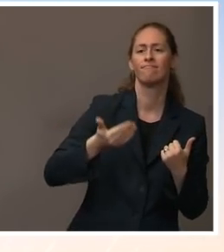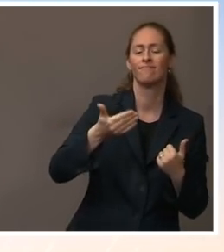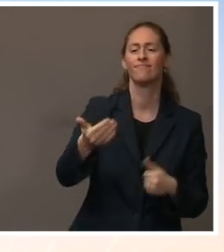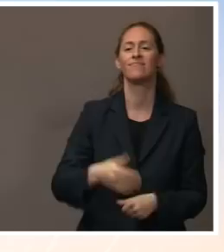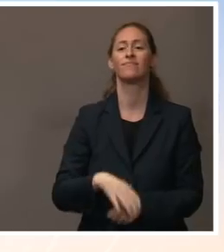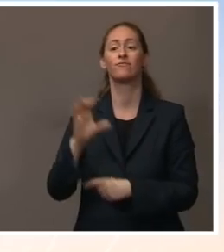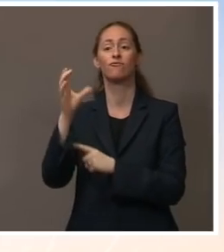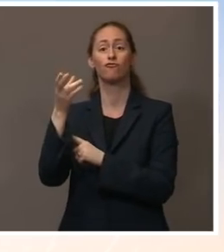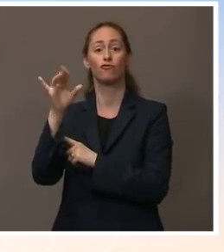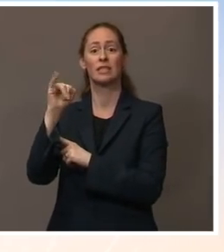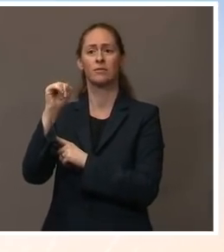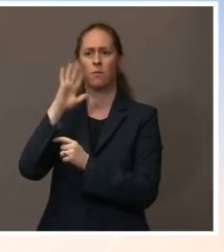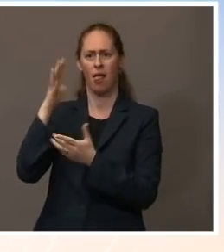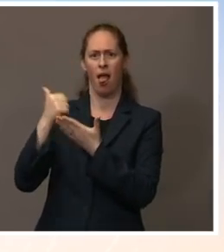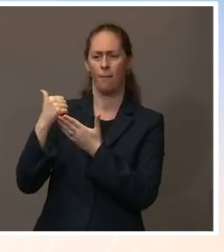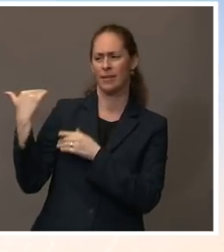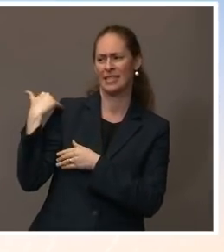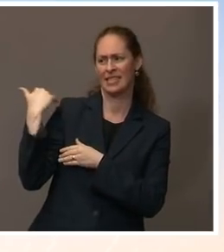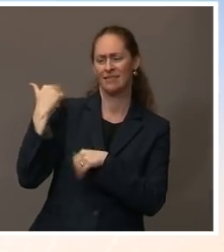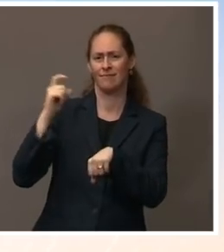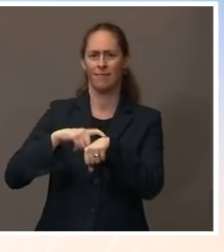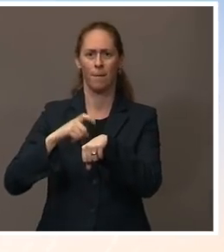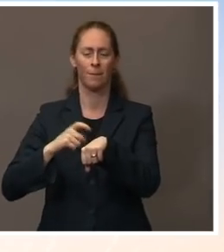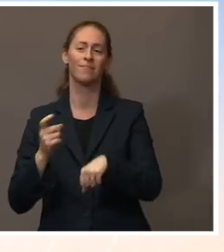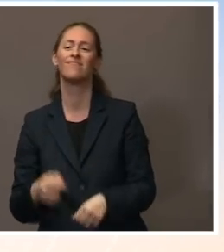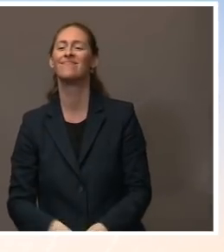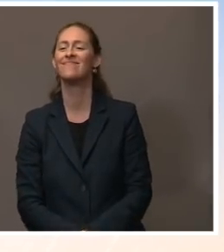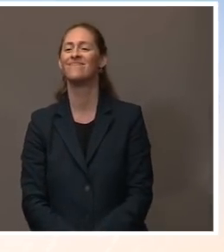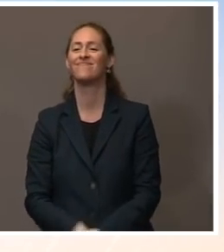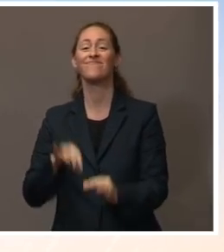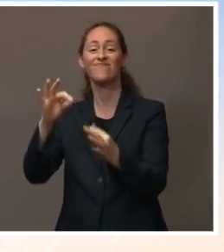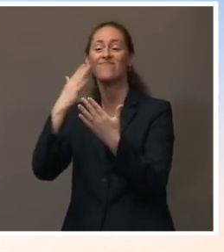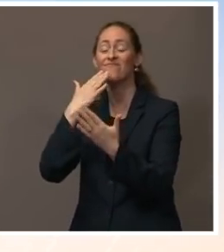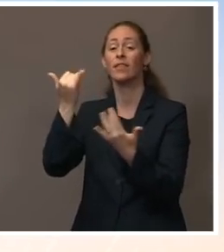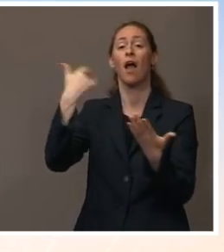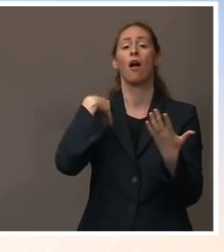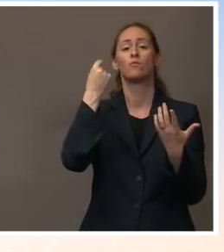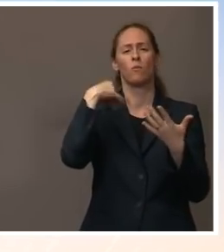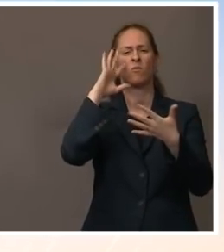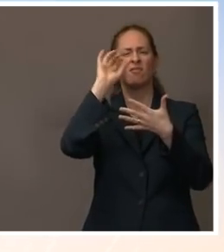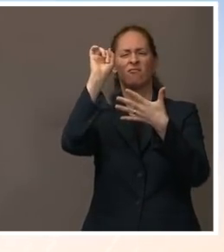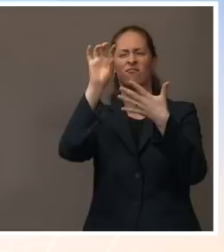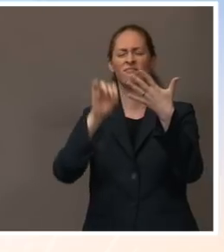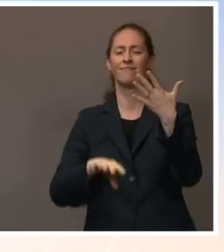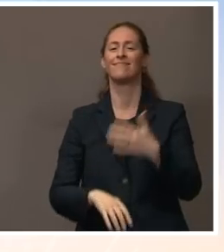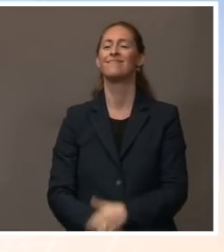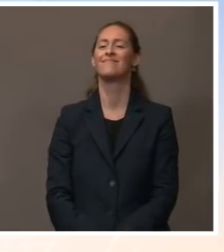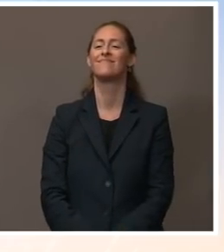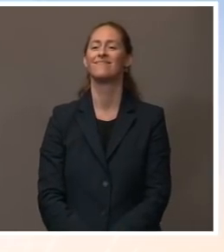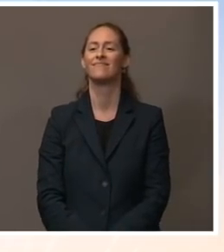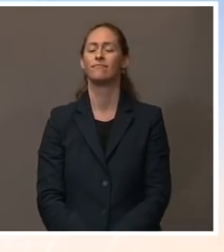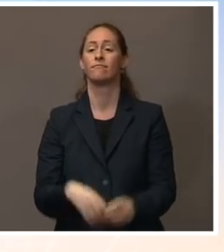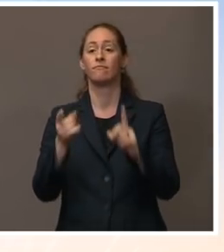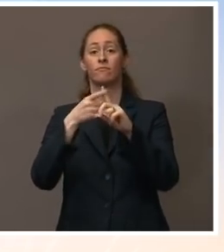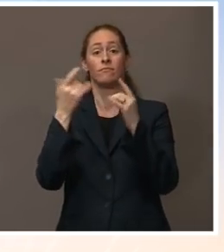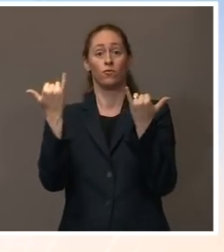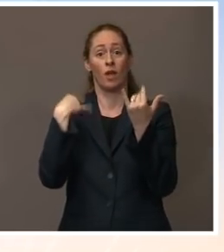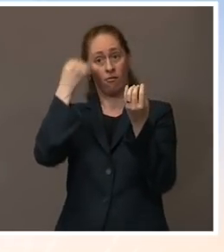Okay, a couple of items at the top. As you may have seen, today, the FAA -- the Federal Aviation Administrator --